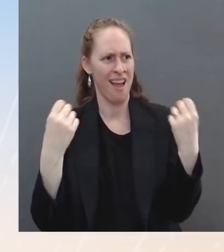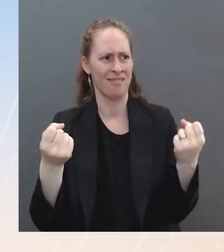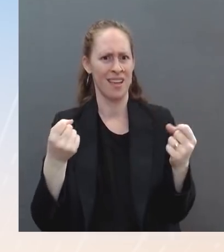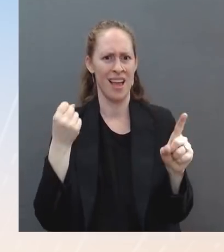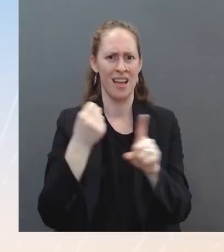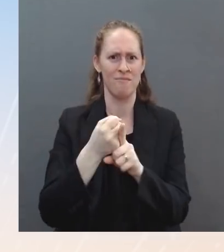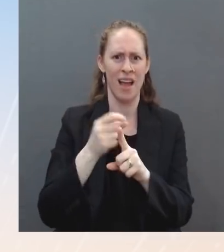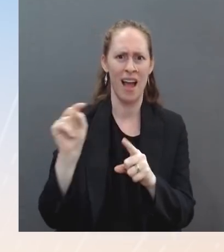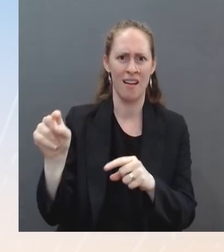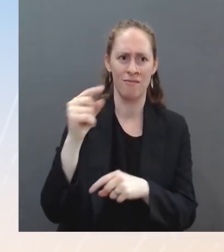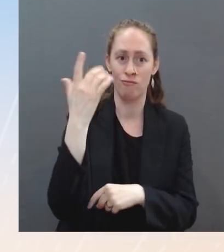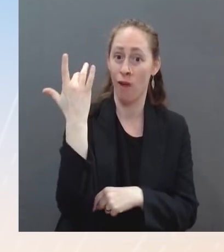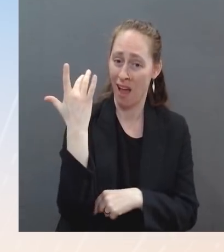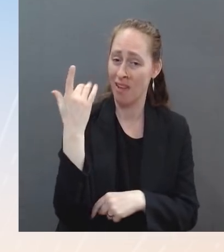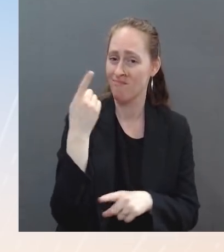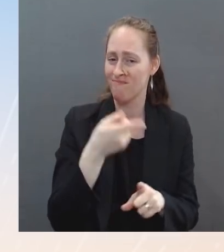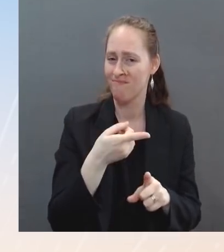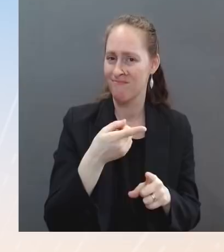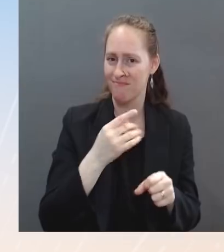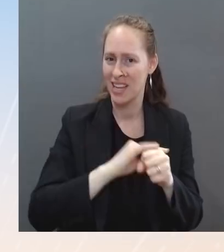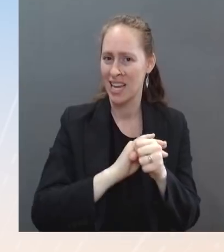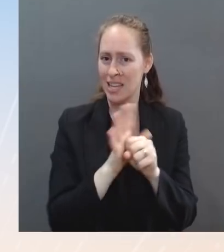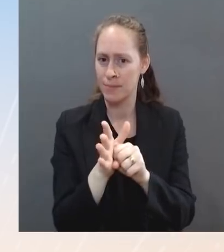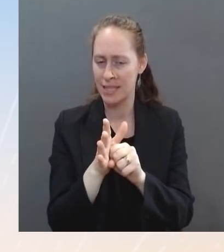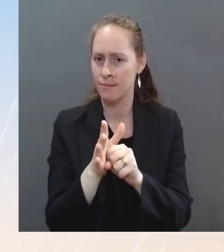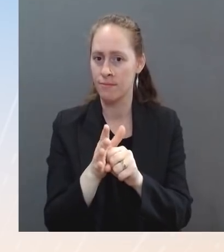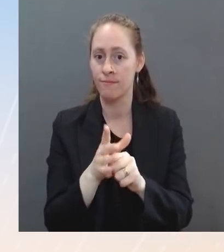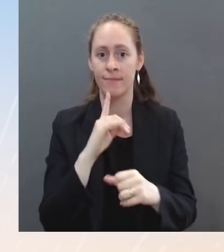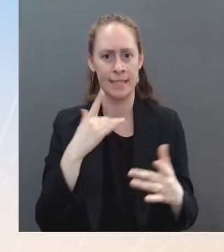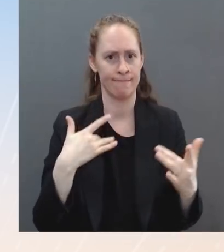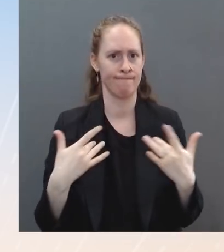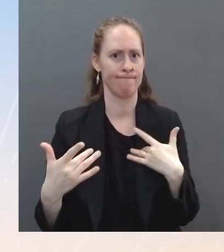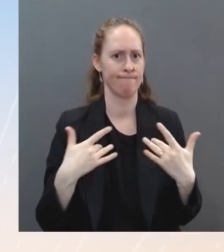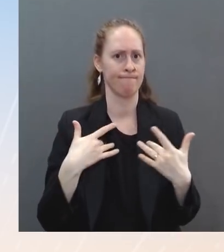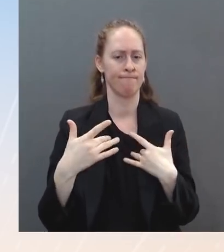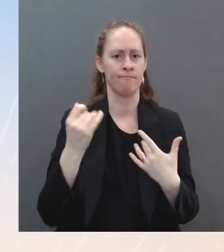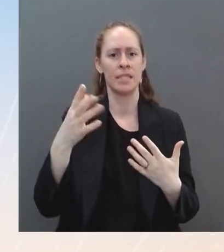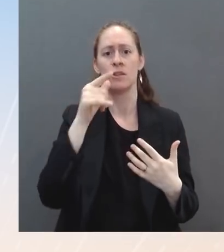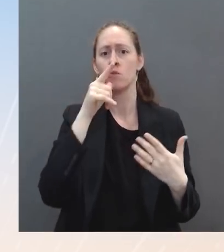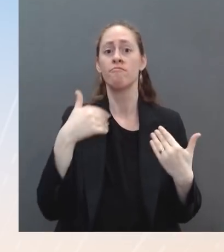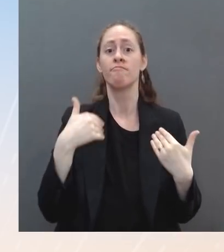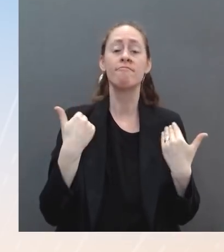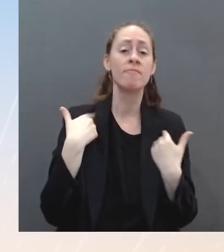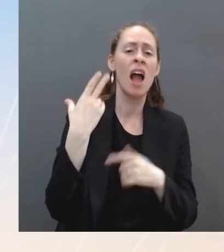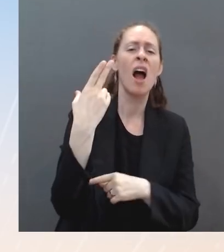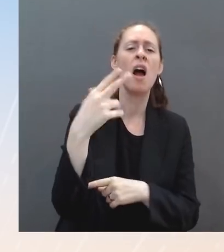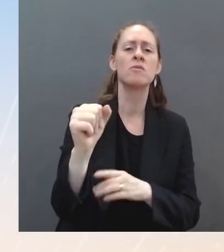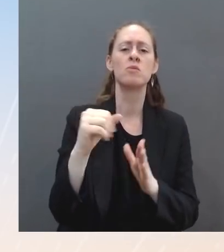As a mother of young kids, I know this is a huge concern for so many parents. The President has been acutely aware of the mental health